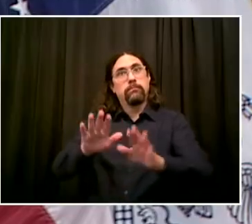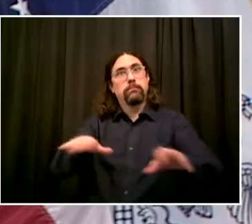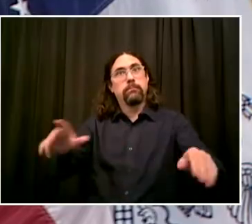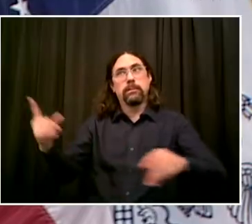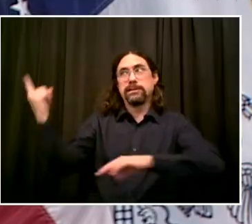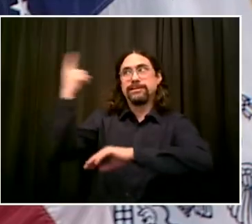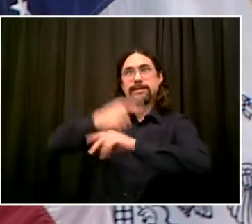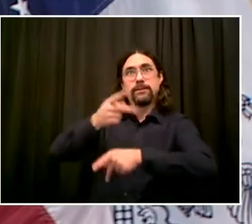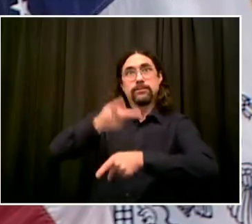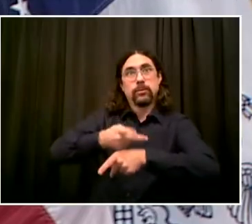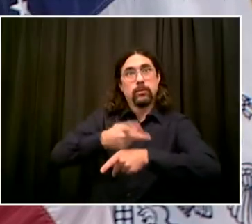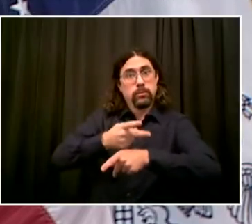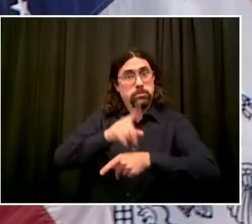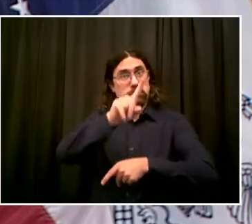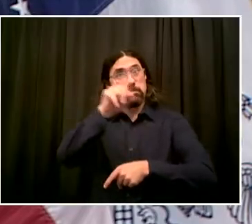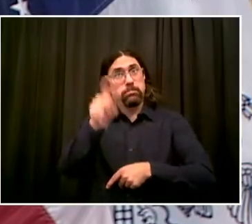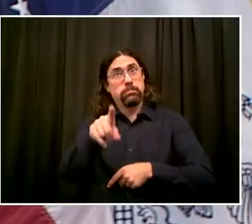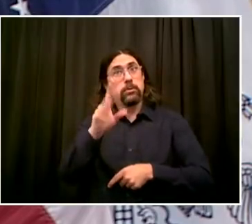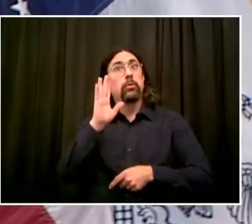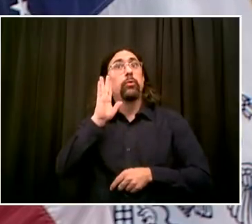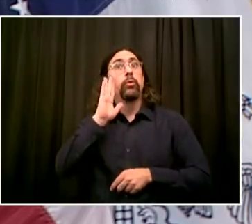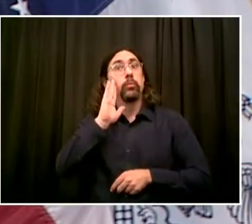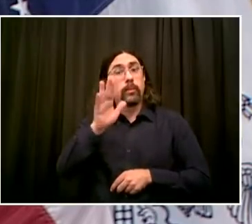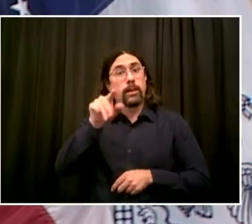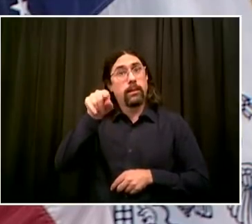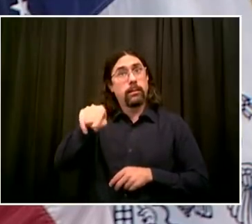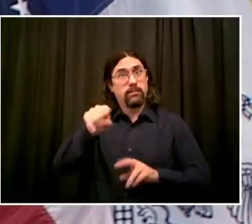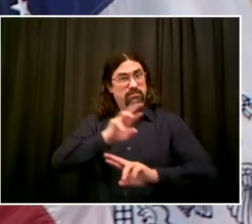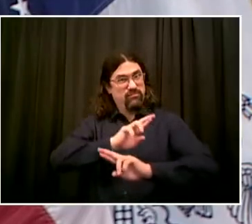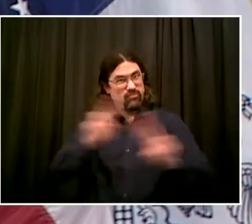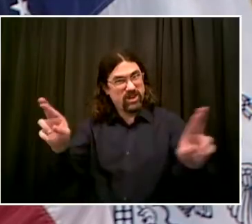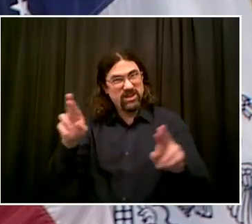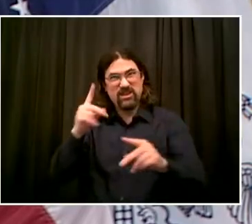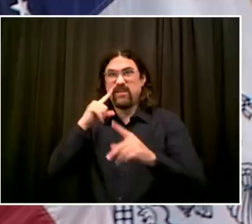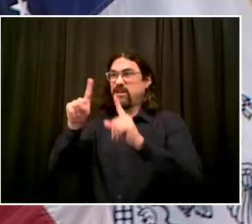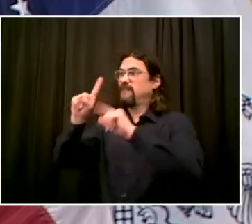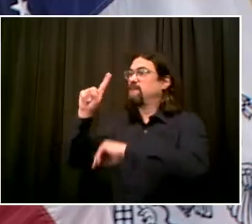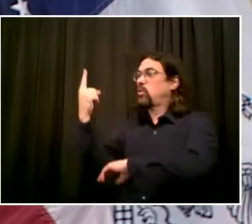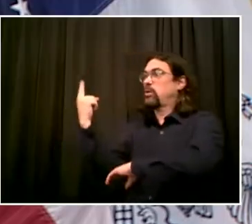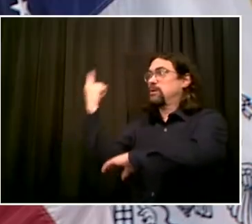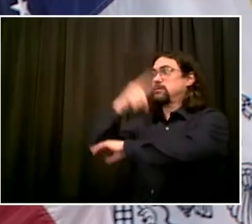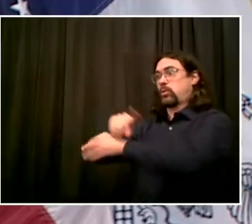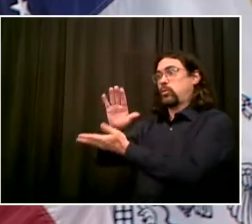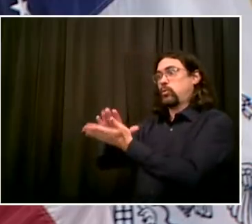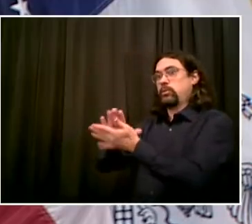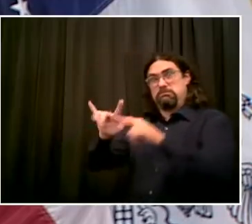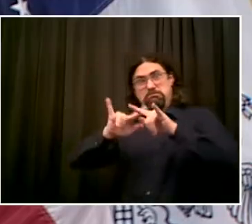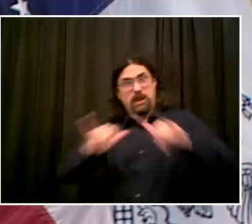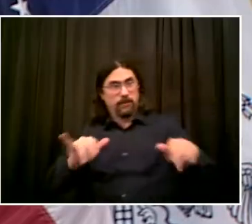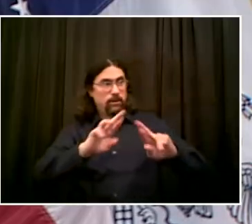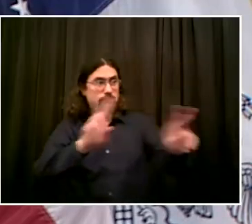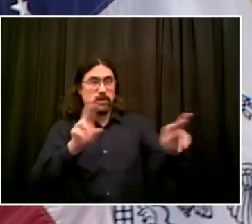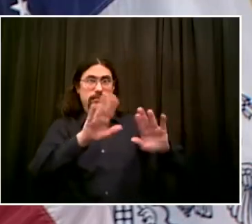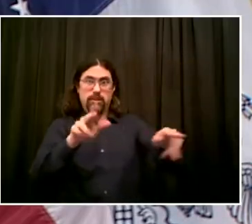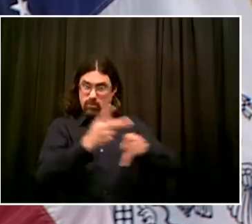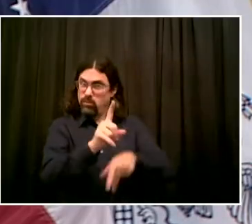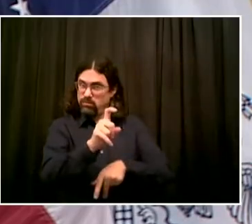PREPARING FOR 100,000 SPOTS, WILL THOSE BE AVAILABLE BY THE TIME SCHOOL STARTS, HOW MUCH SPACE DO YOU